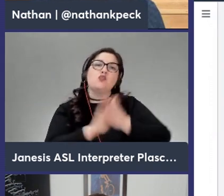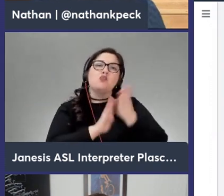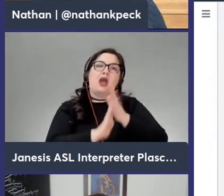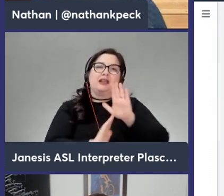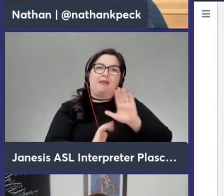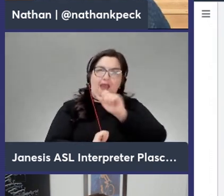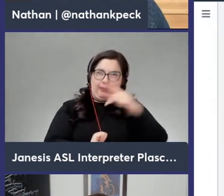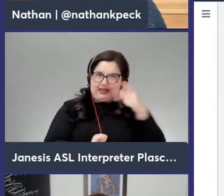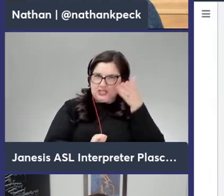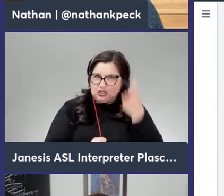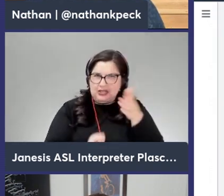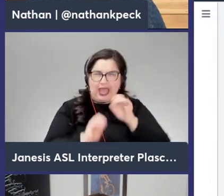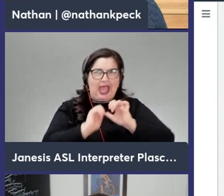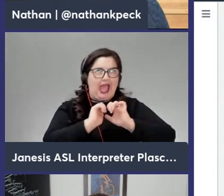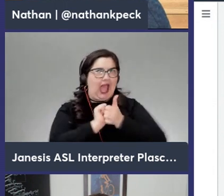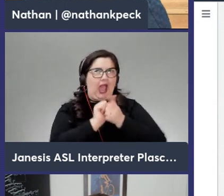How is that different from CloudFront?